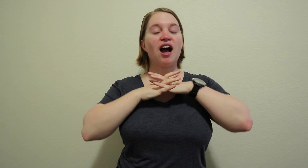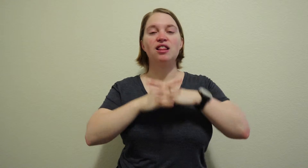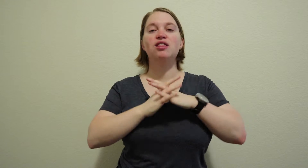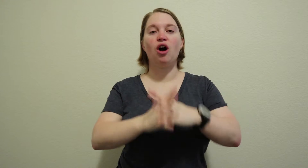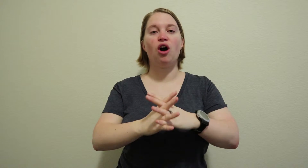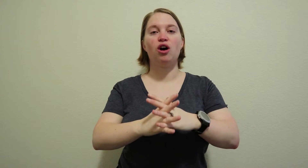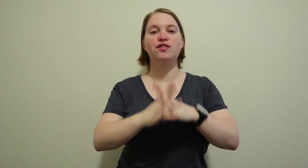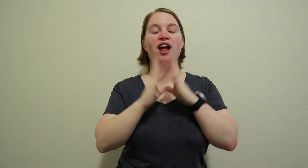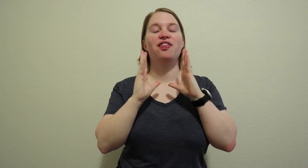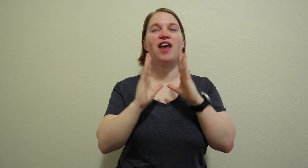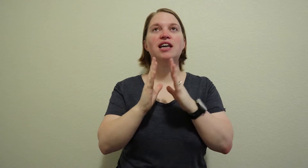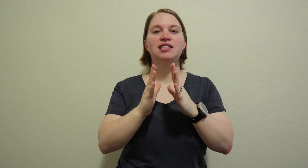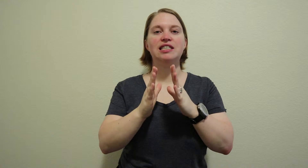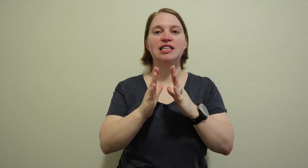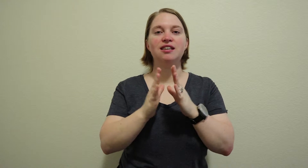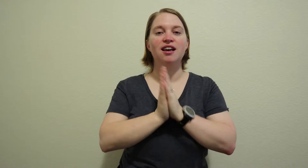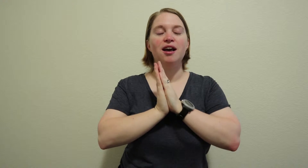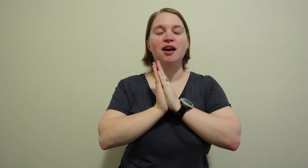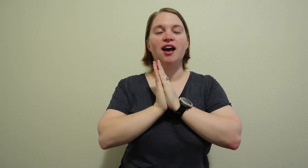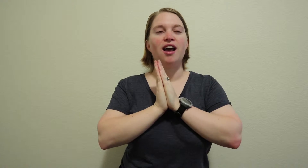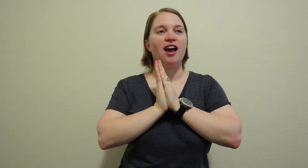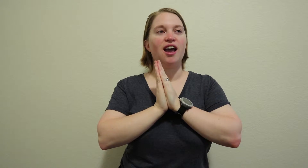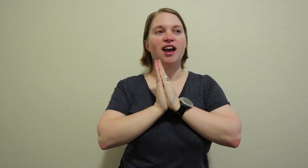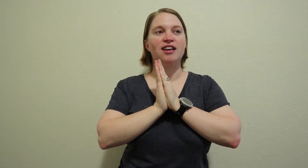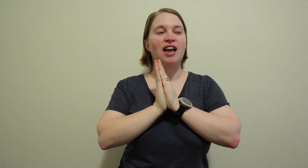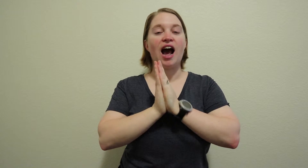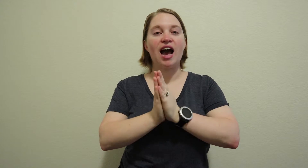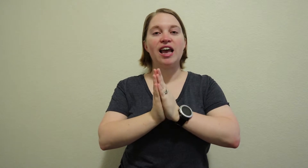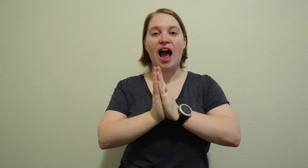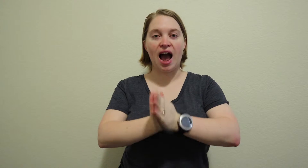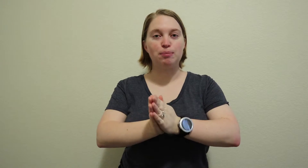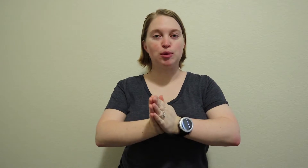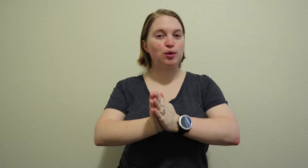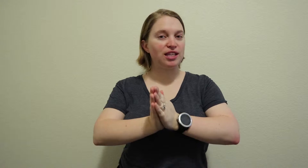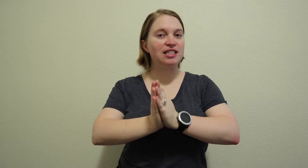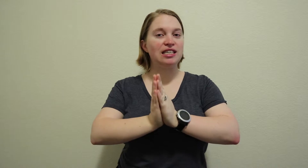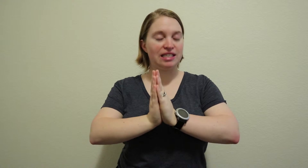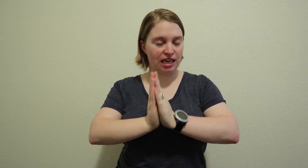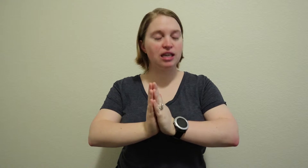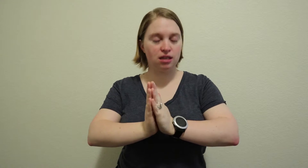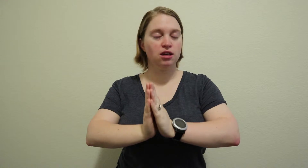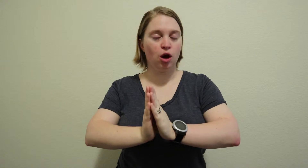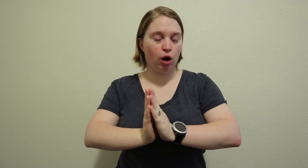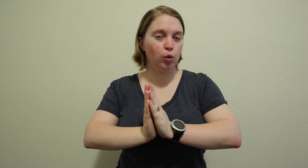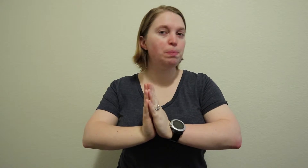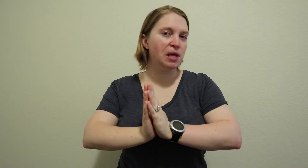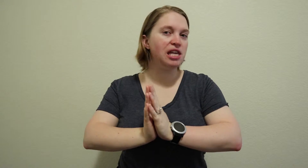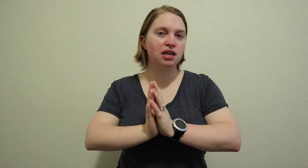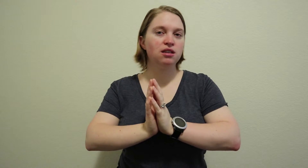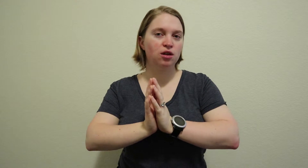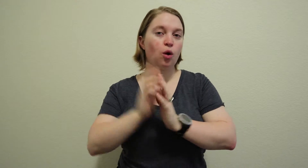I loved that CD and I absolutely did repeated the